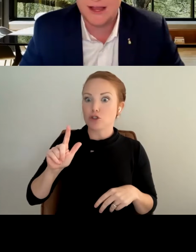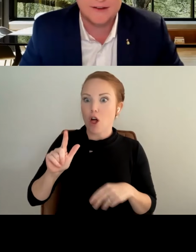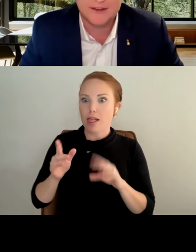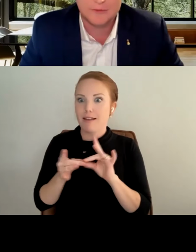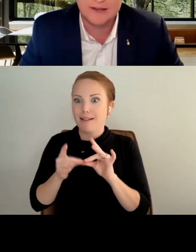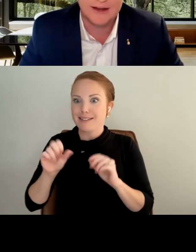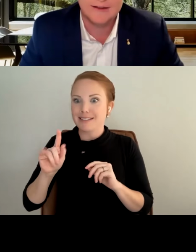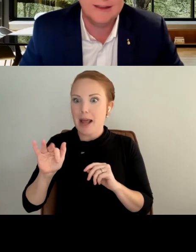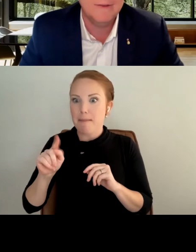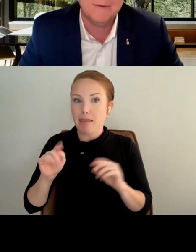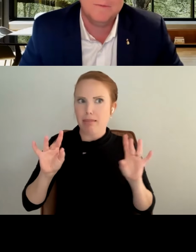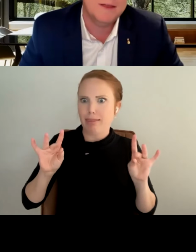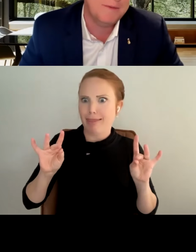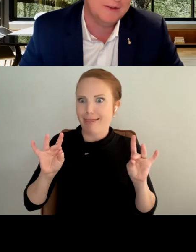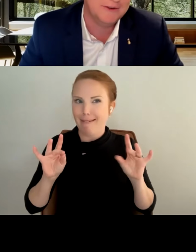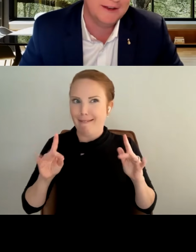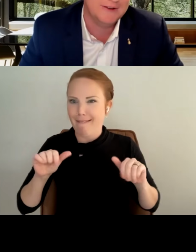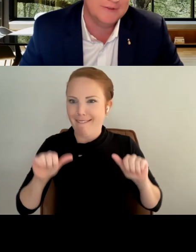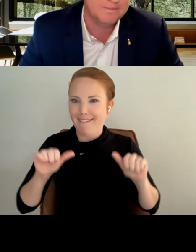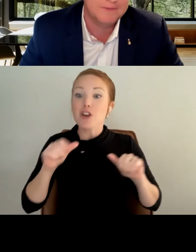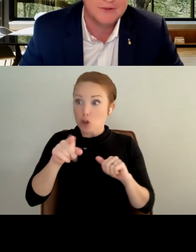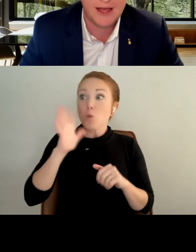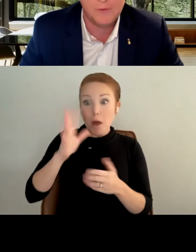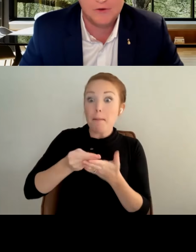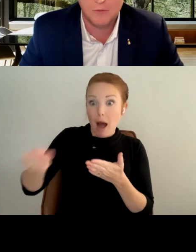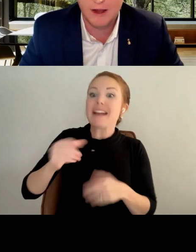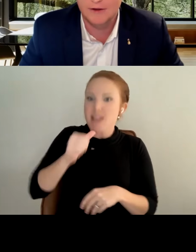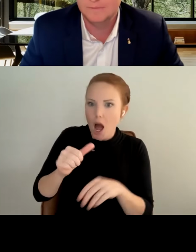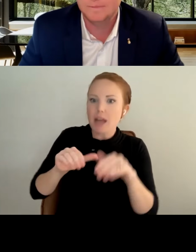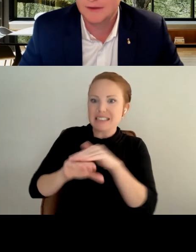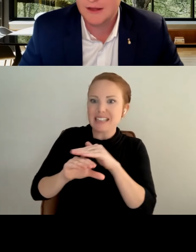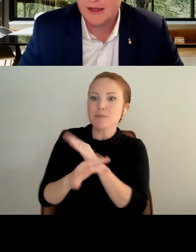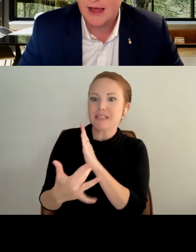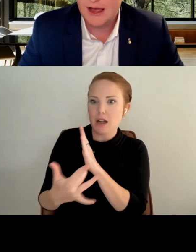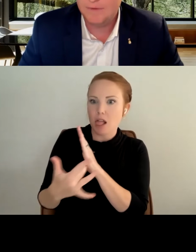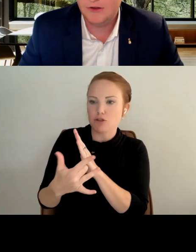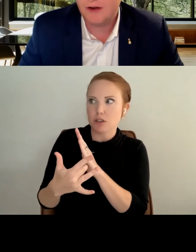buy inaccessible tech - even if in the best of intentions. So how do we do it well?